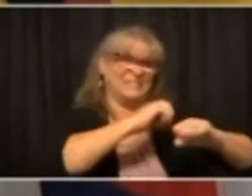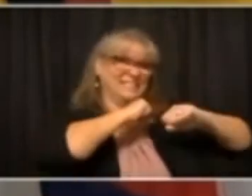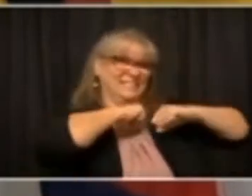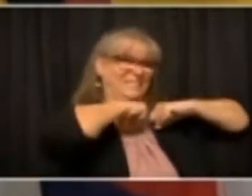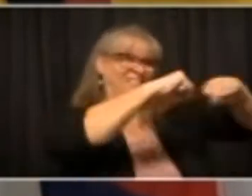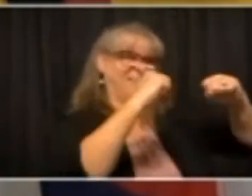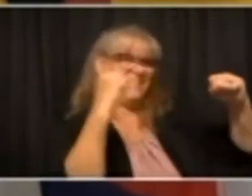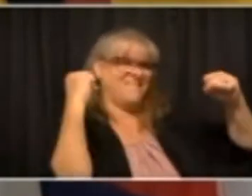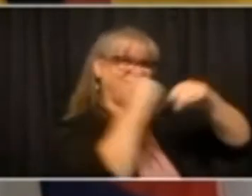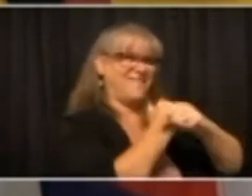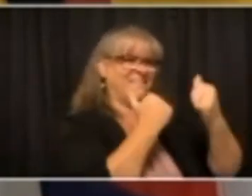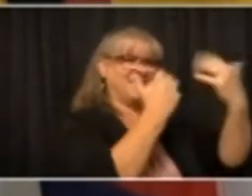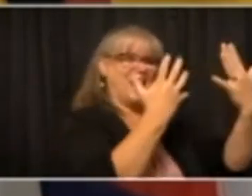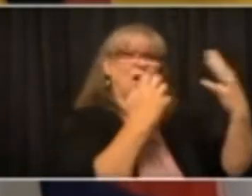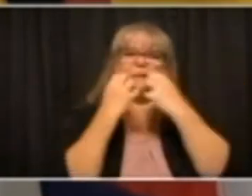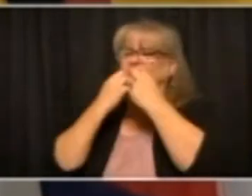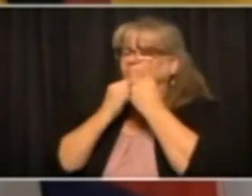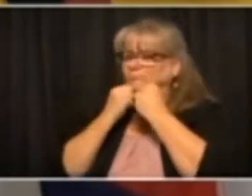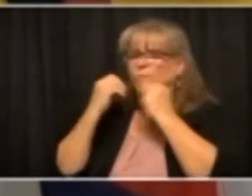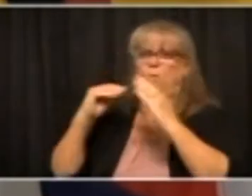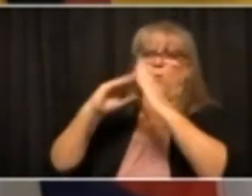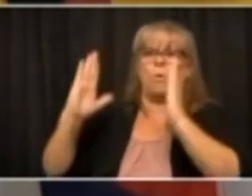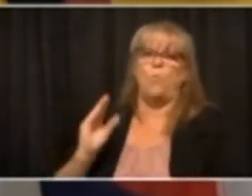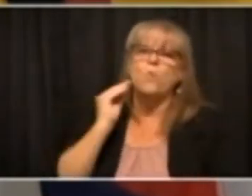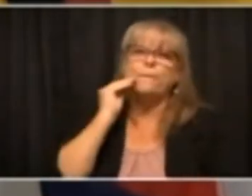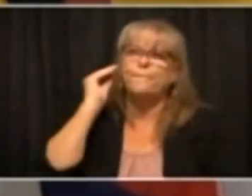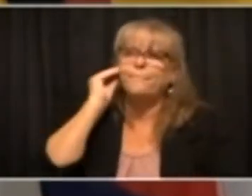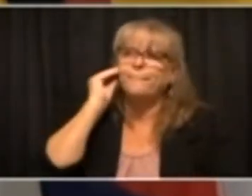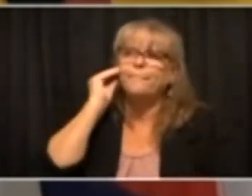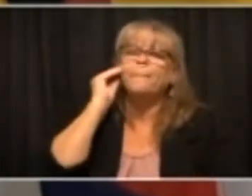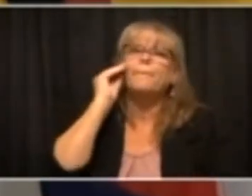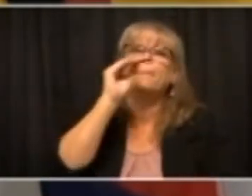critical transportation corridor in our state